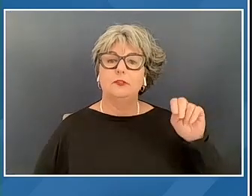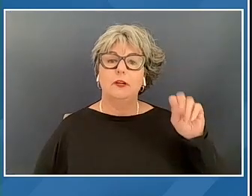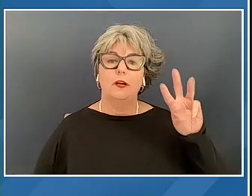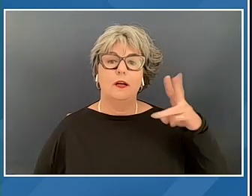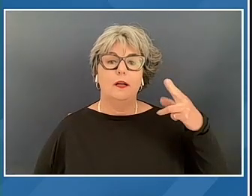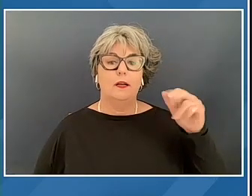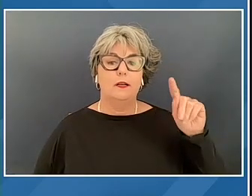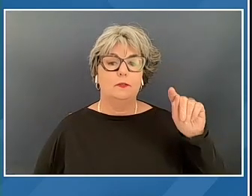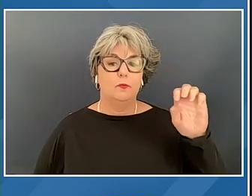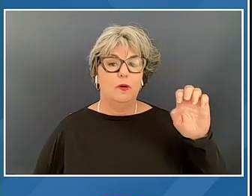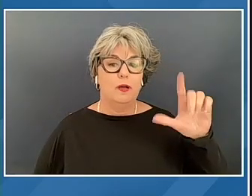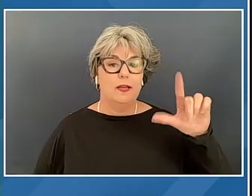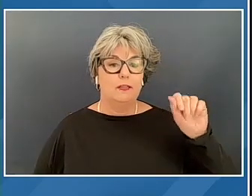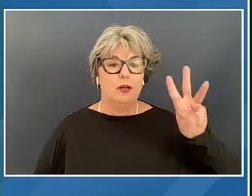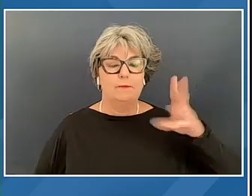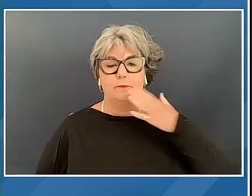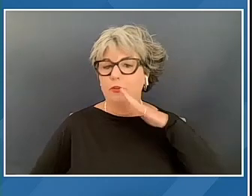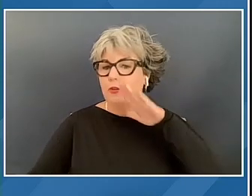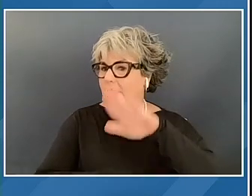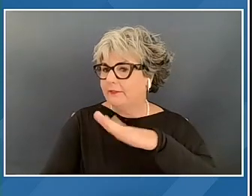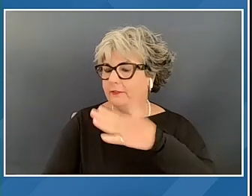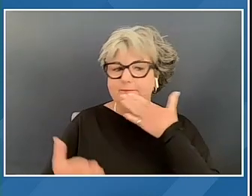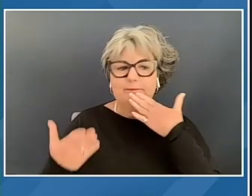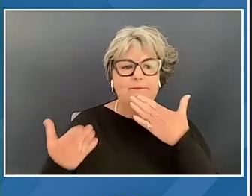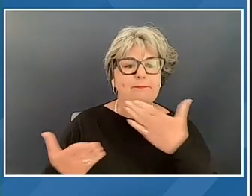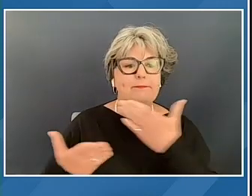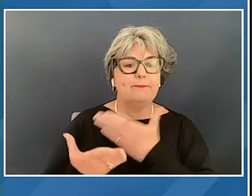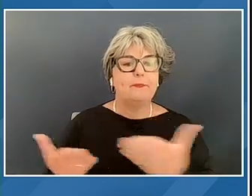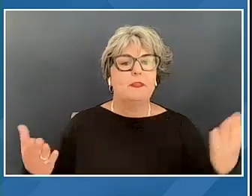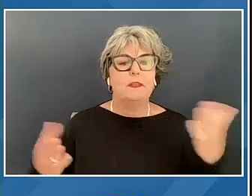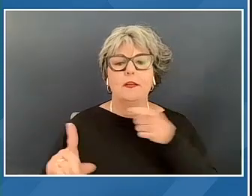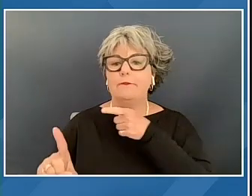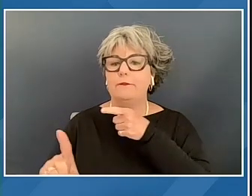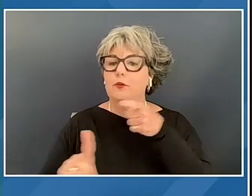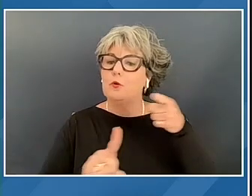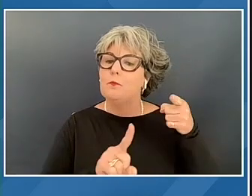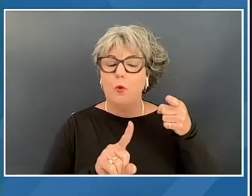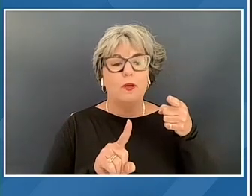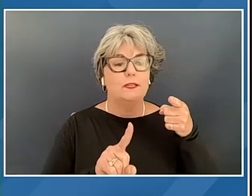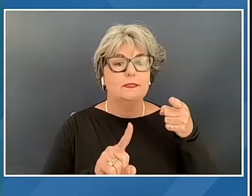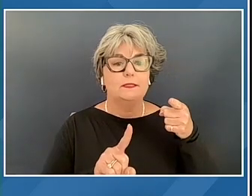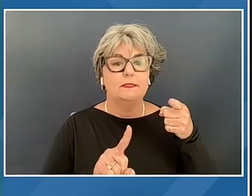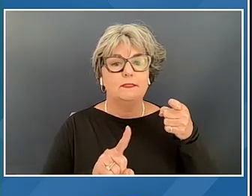Good afternoon and thank you. A couple of points I want to make, and I will probably say this a number of times